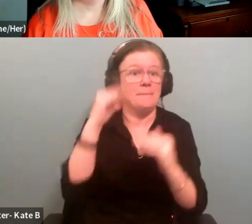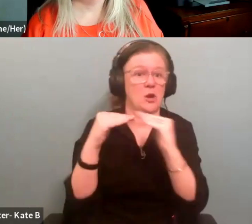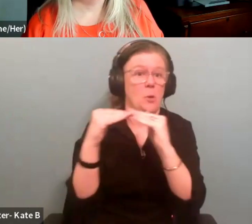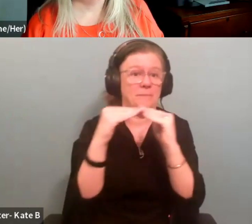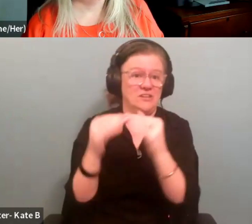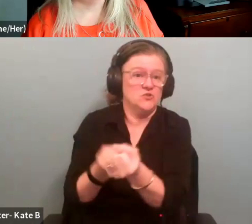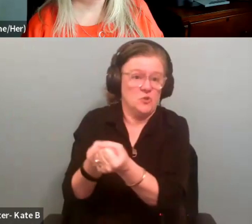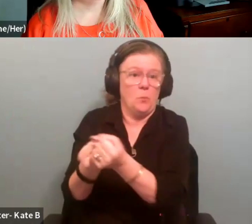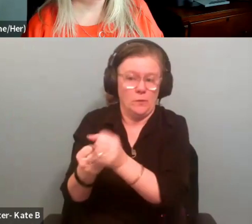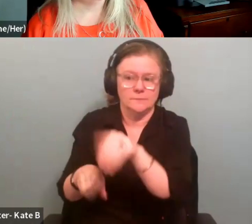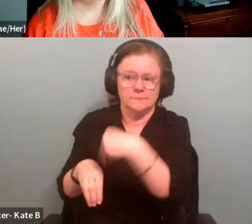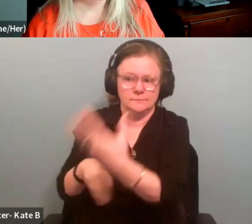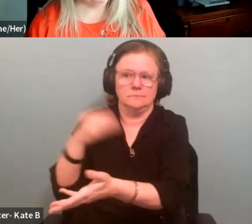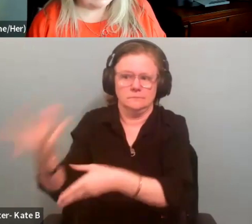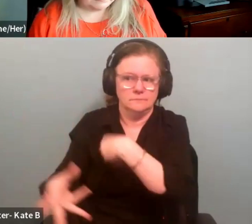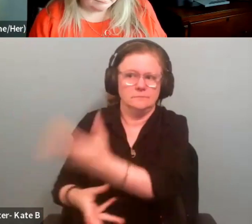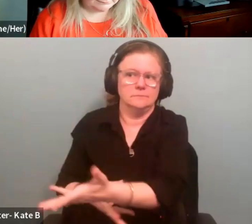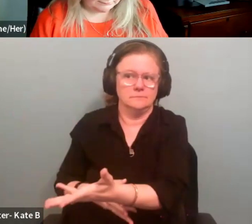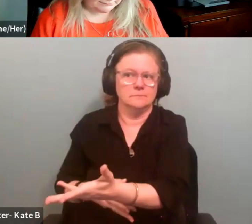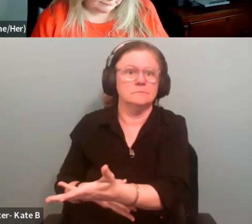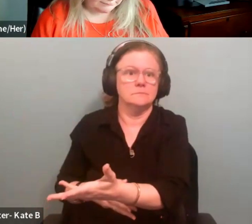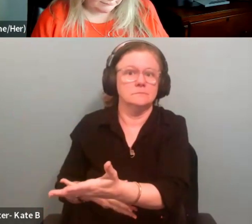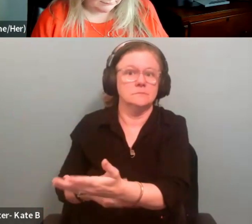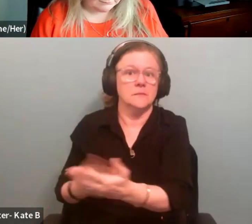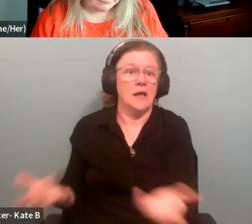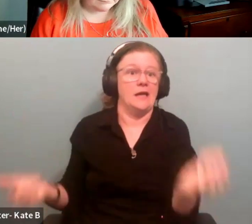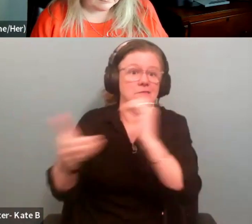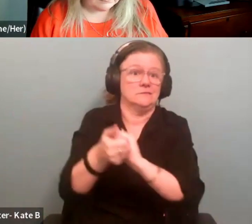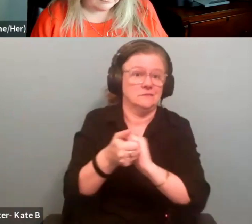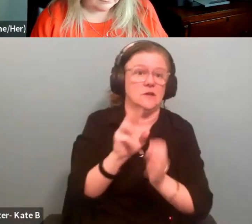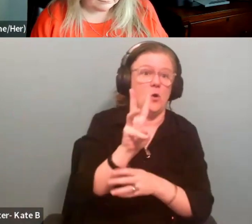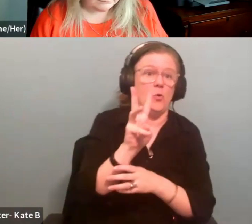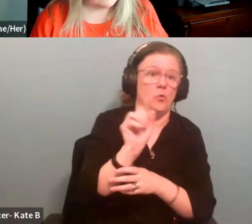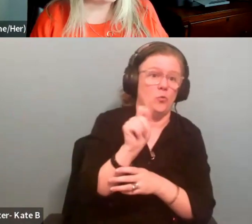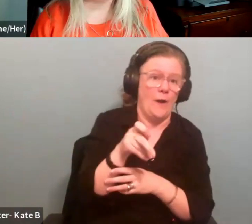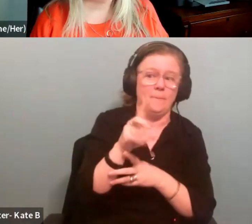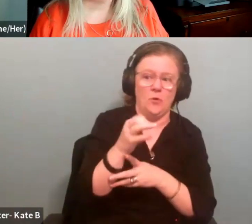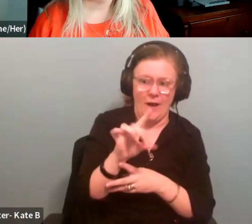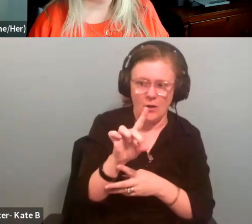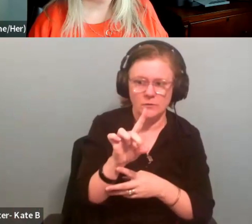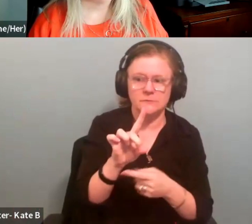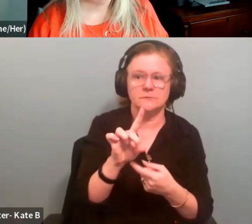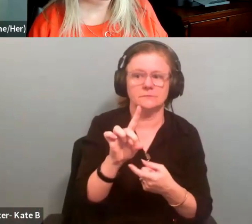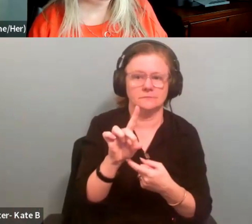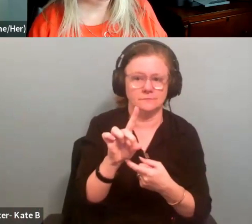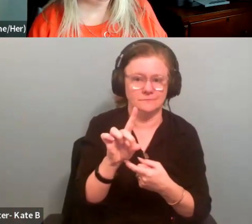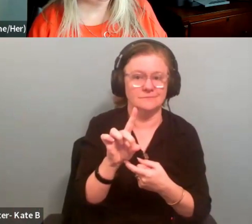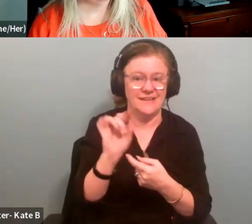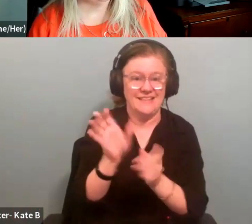In conjunction with wraparound you know, pure parents support is also a critical and essential